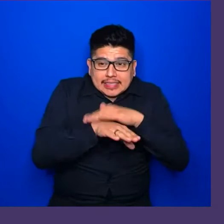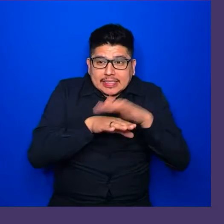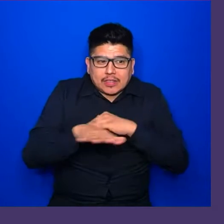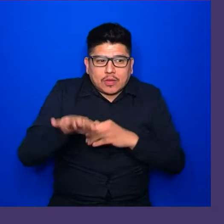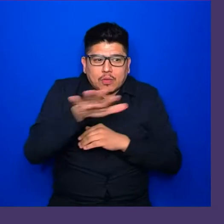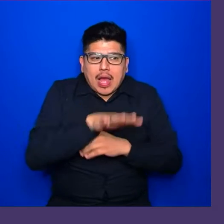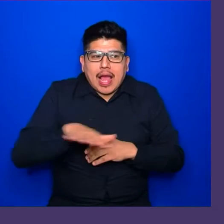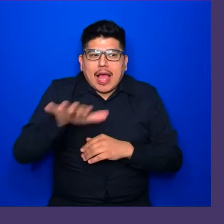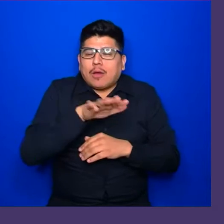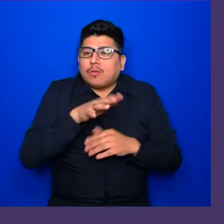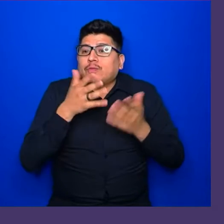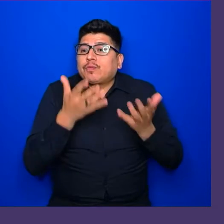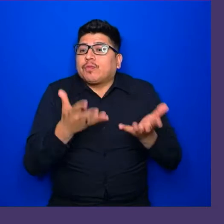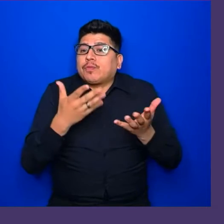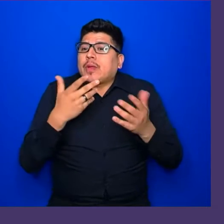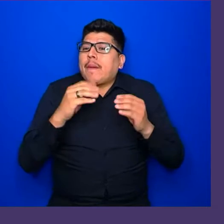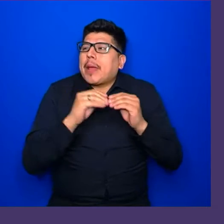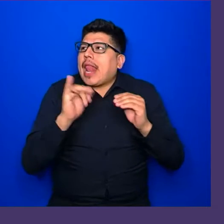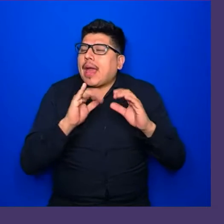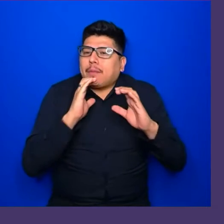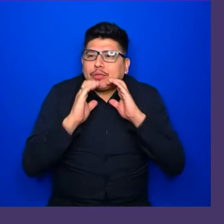It could do so much.